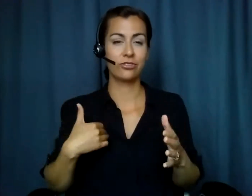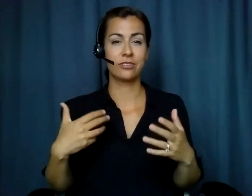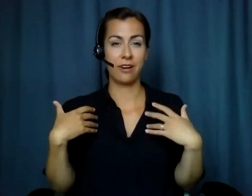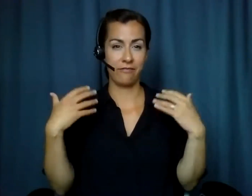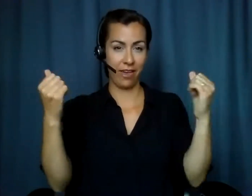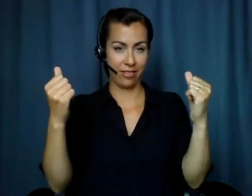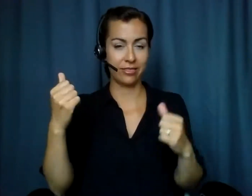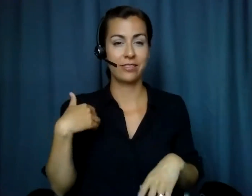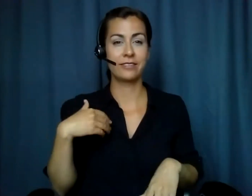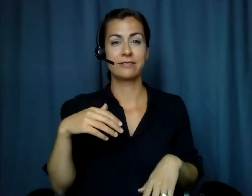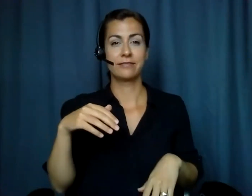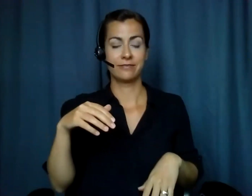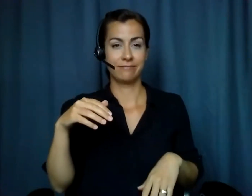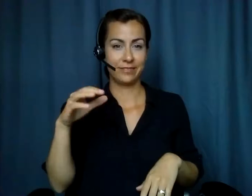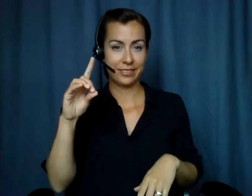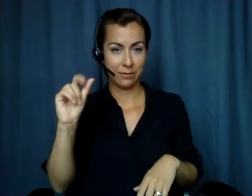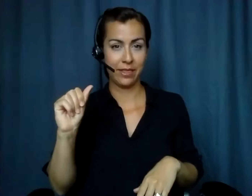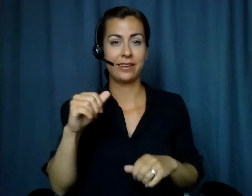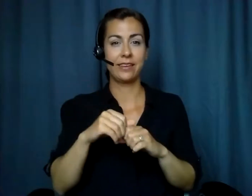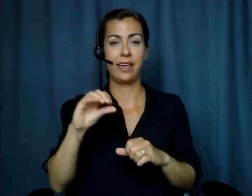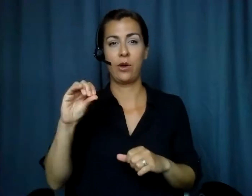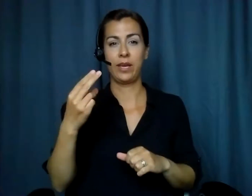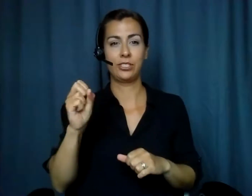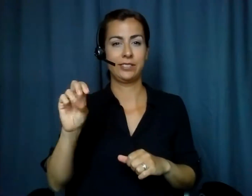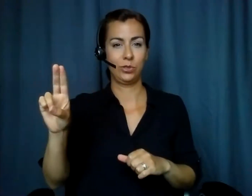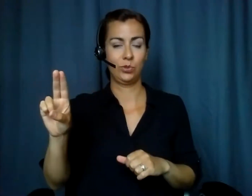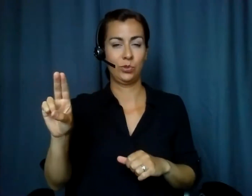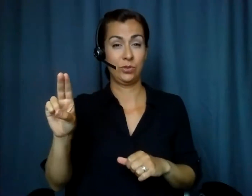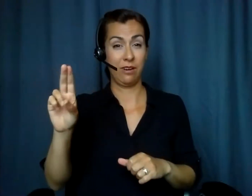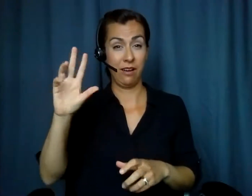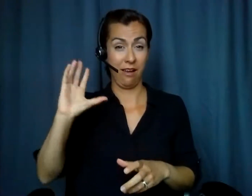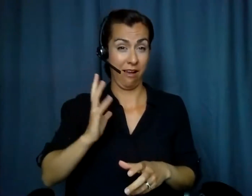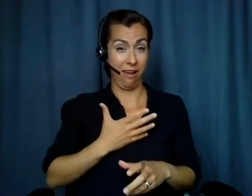In each state and territory AIDD grantees form a developmental